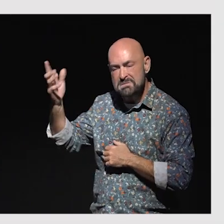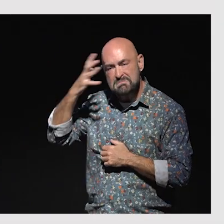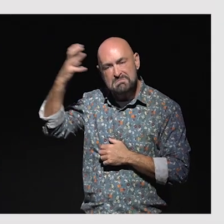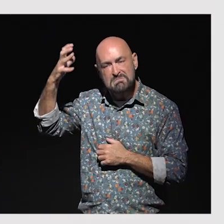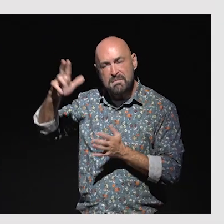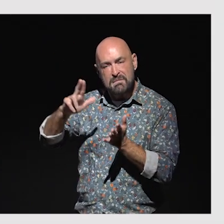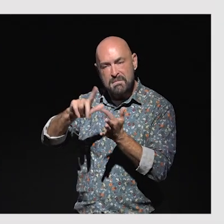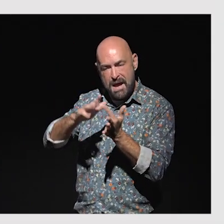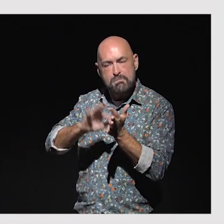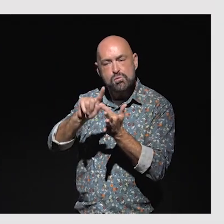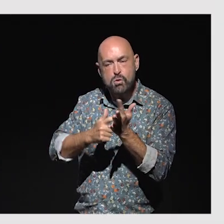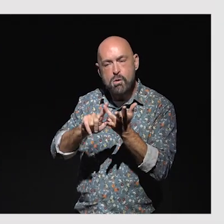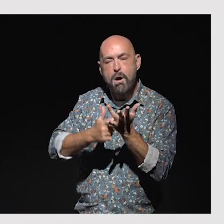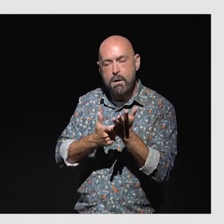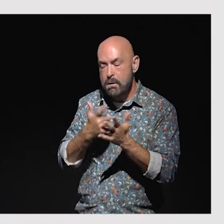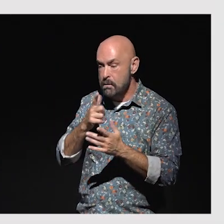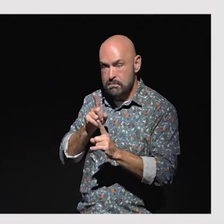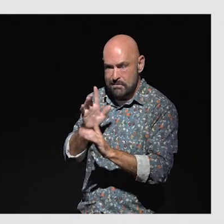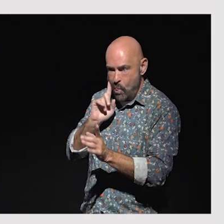who is not like a human being.